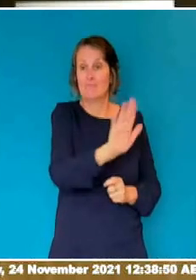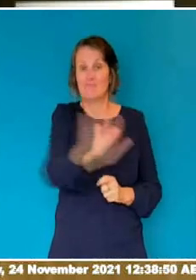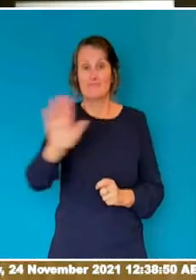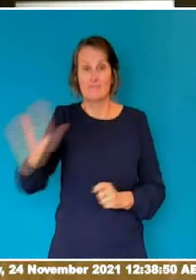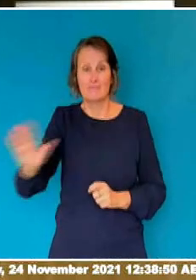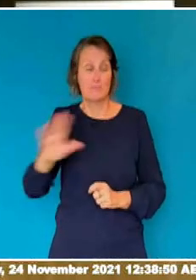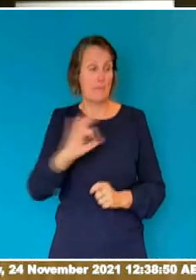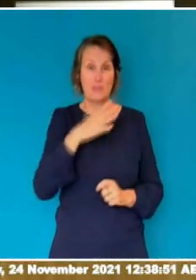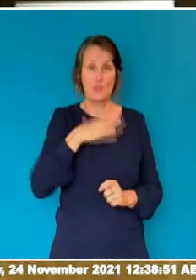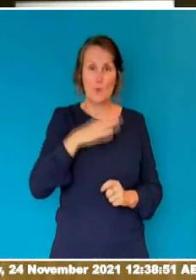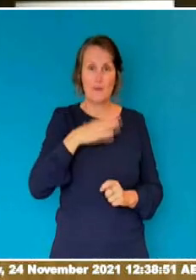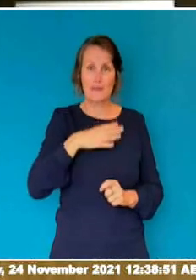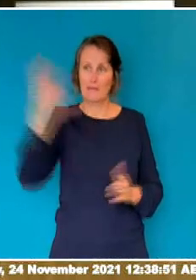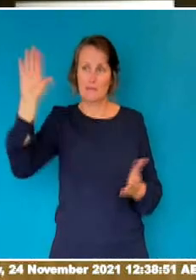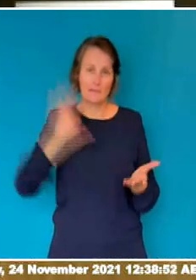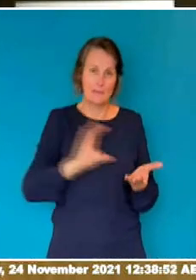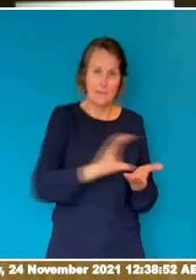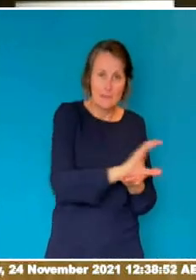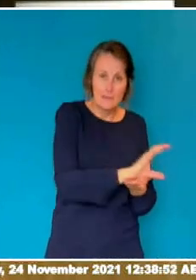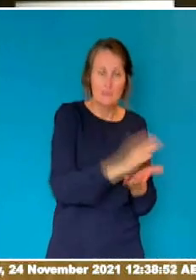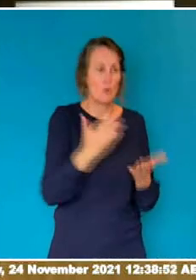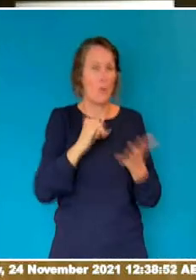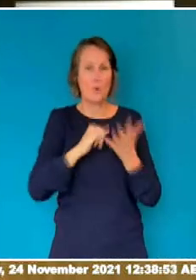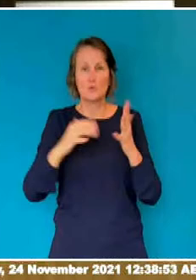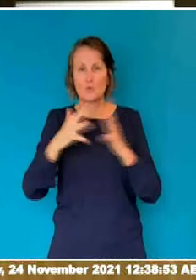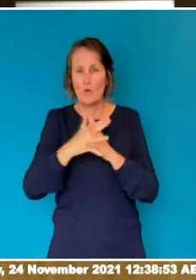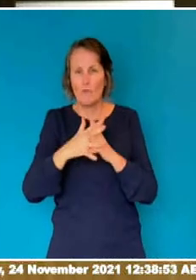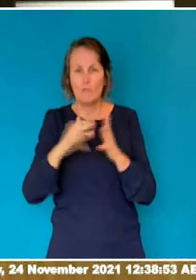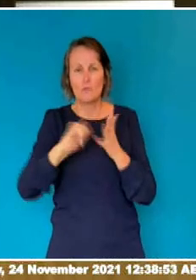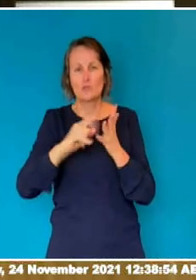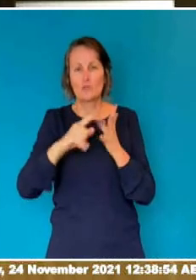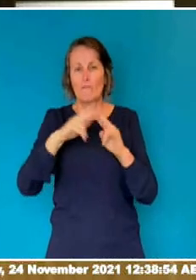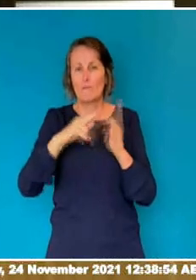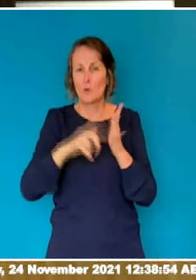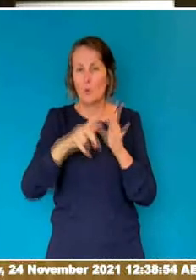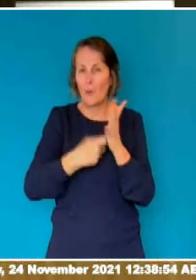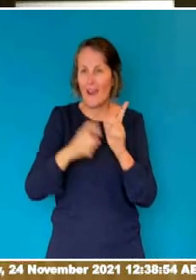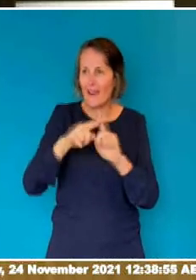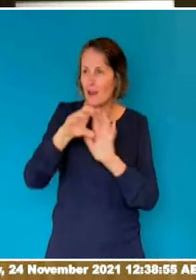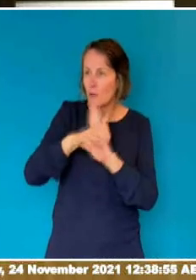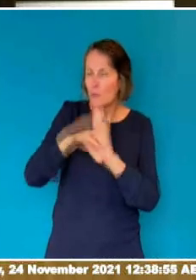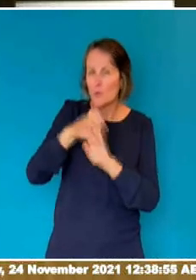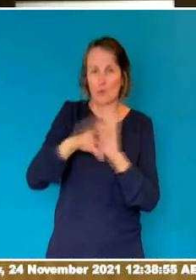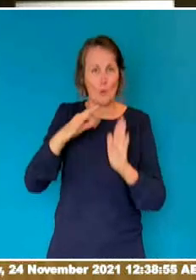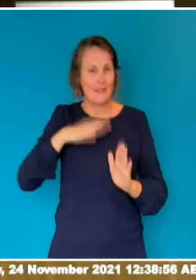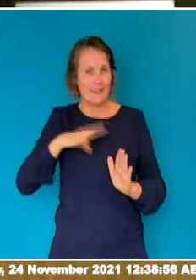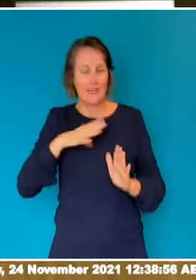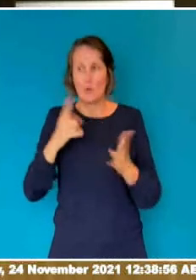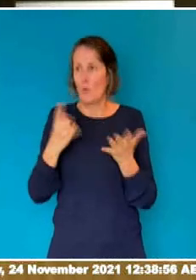corporate support for integration into software systems or building modifications or more significant things.